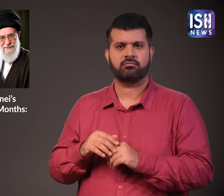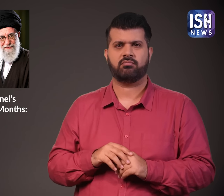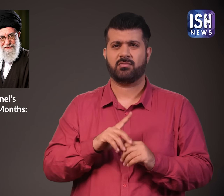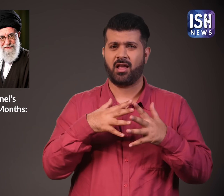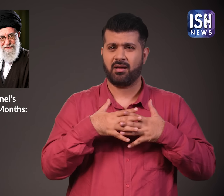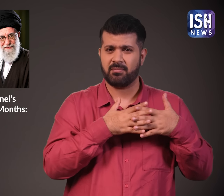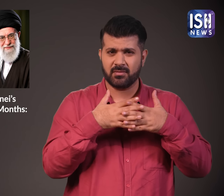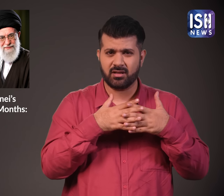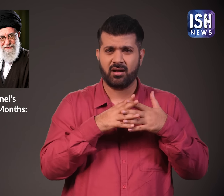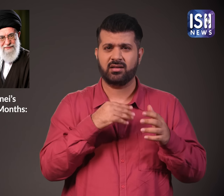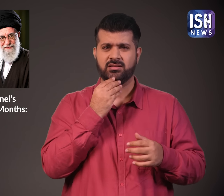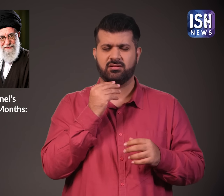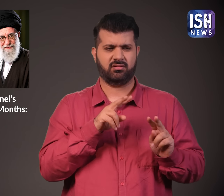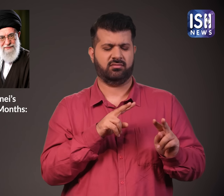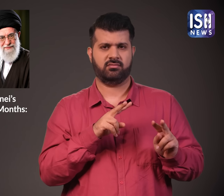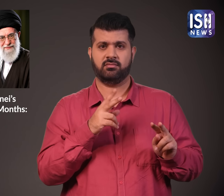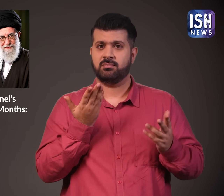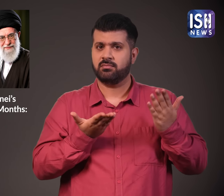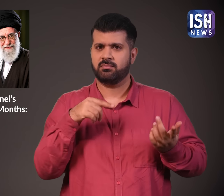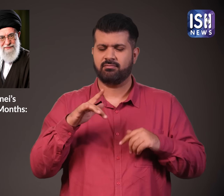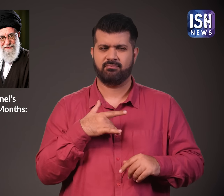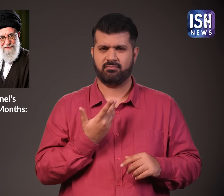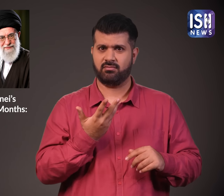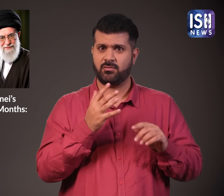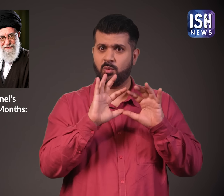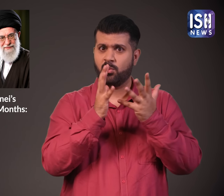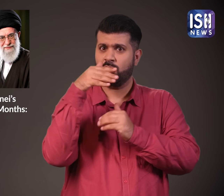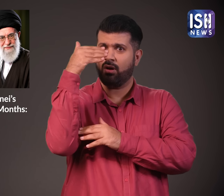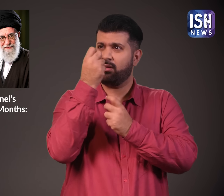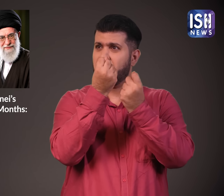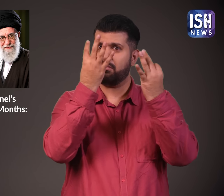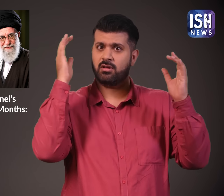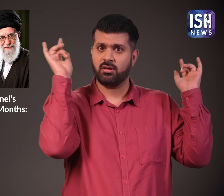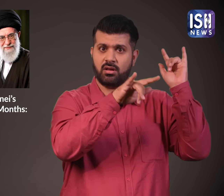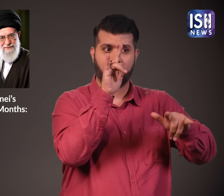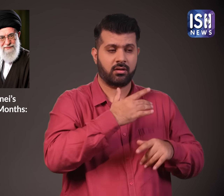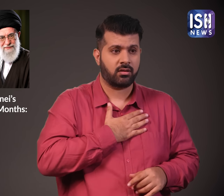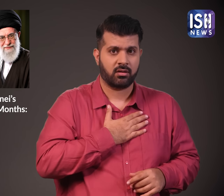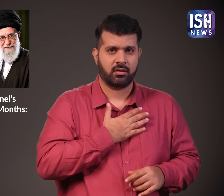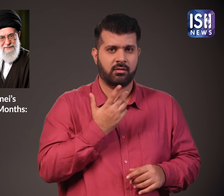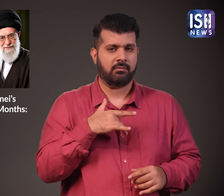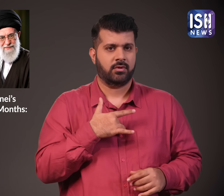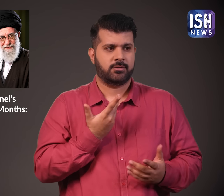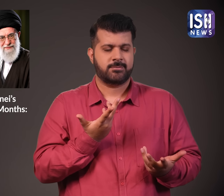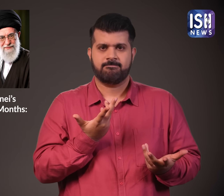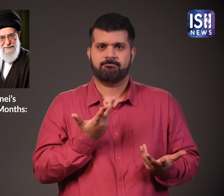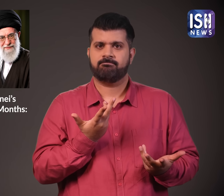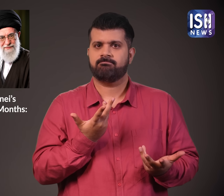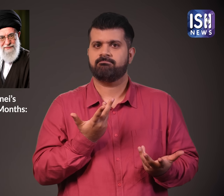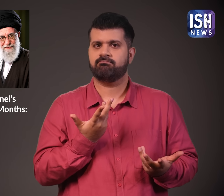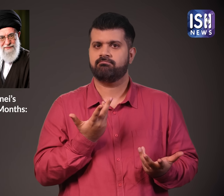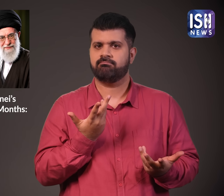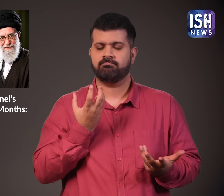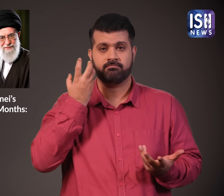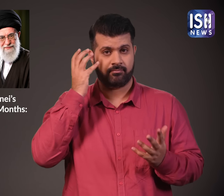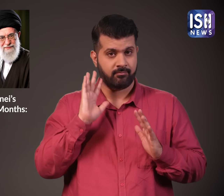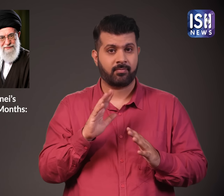The U.S. and Israel may not have wanted such high-level representation from other countries in Iran.